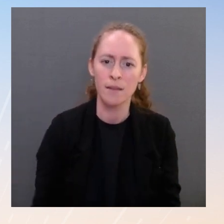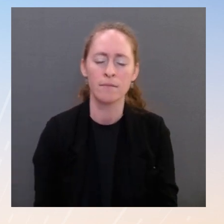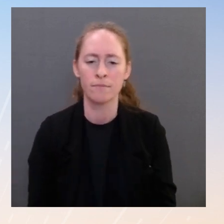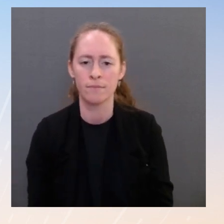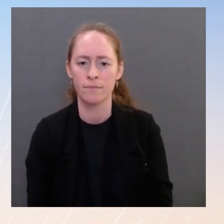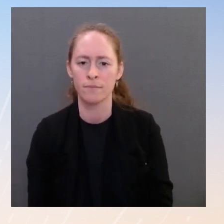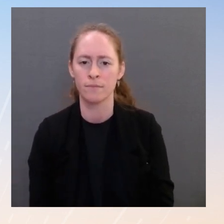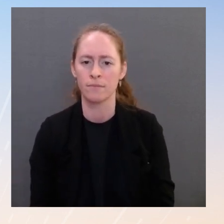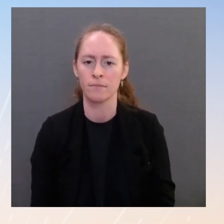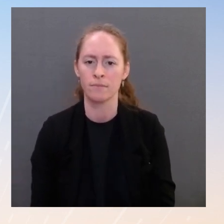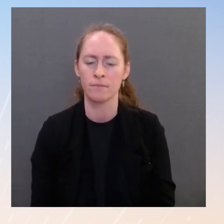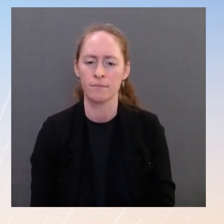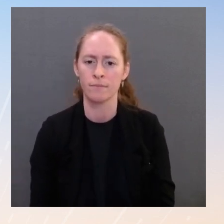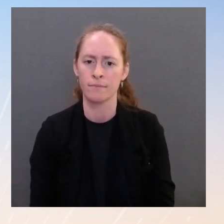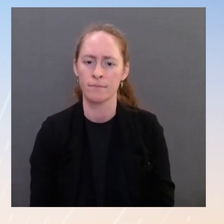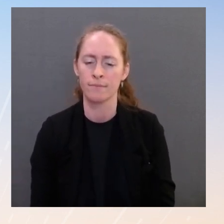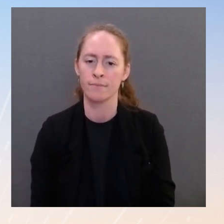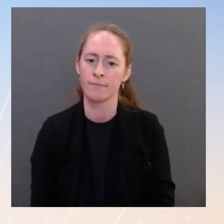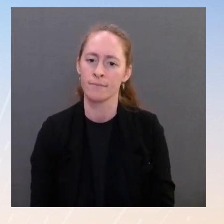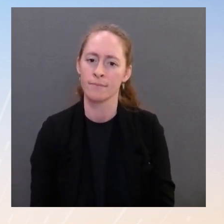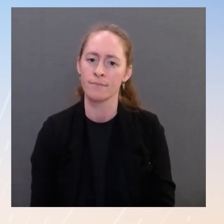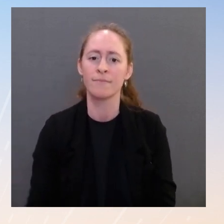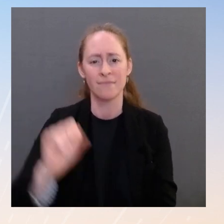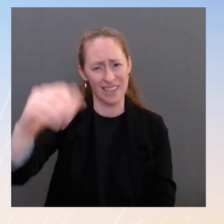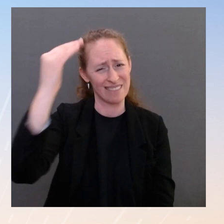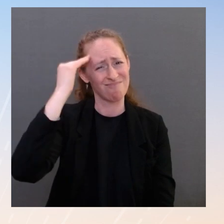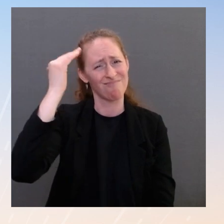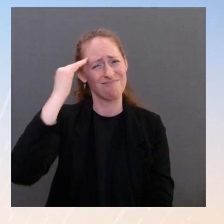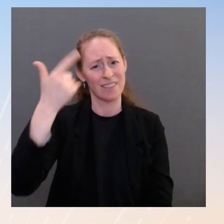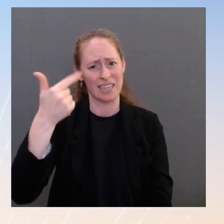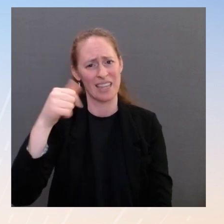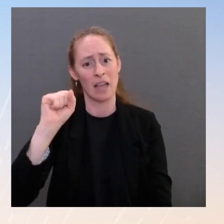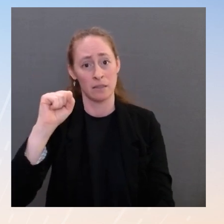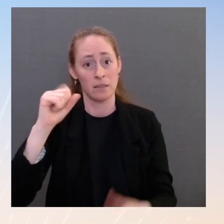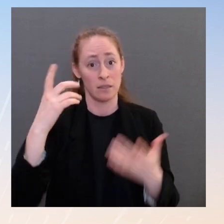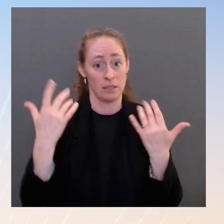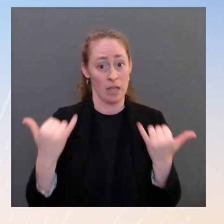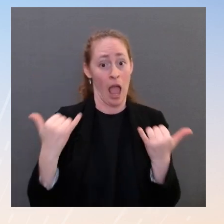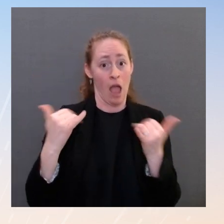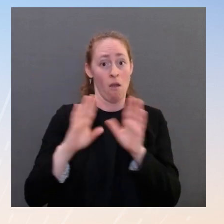And I know that gas prices also did come down from the beginning as a result of these actions,